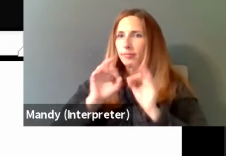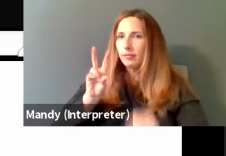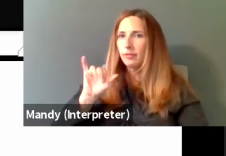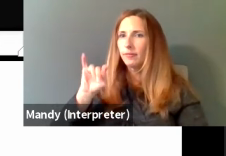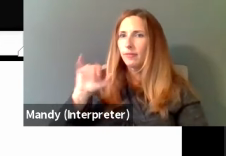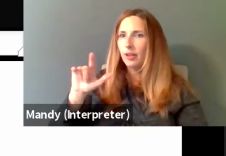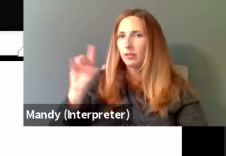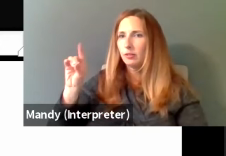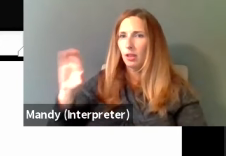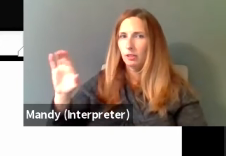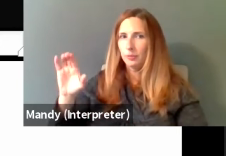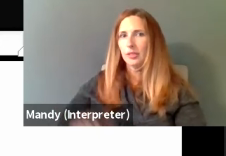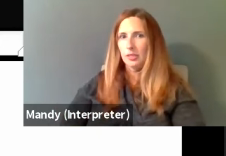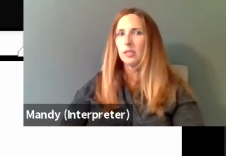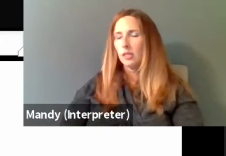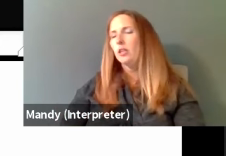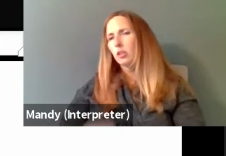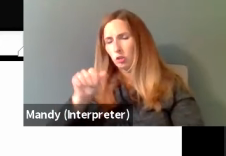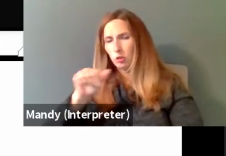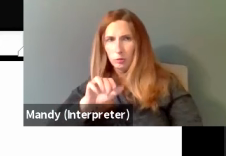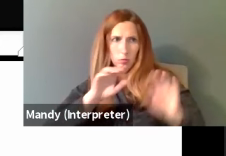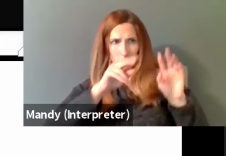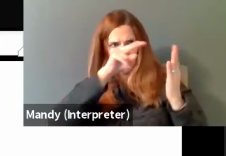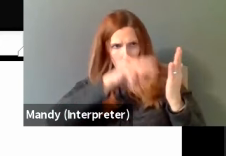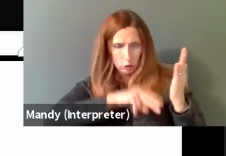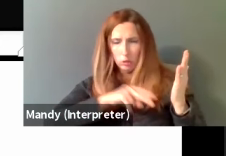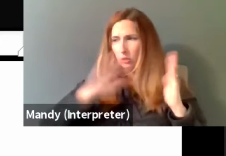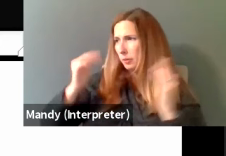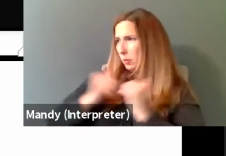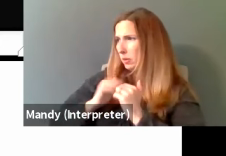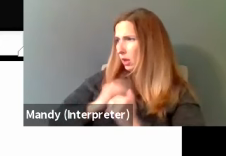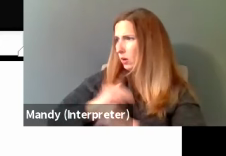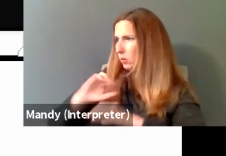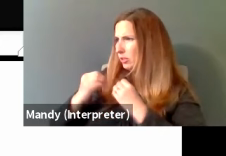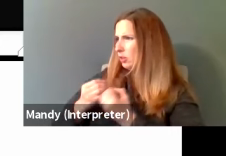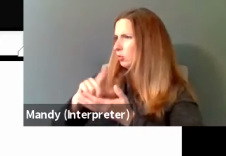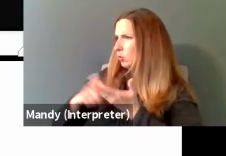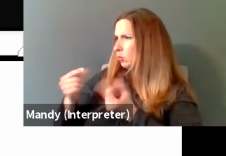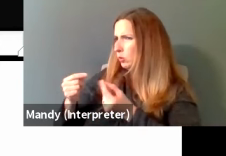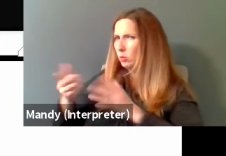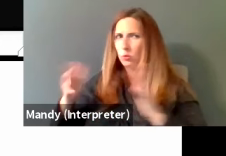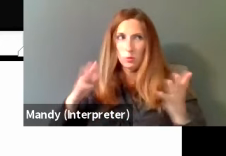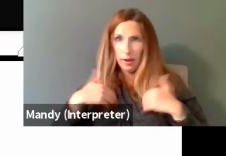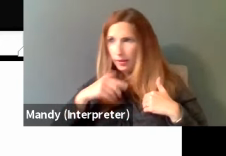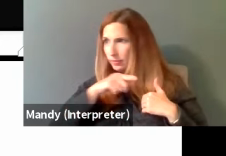you'll have that list in front of you. And you can maybe look at your own organization and say, what do we do here? Maybe it's a handbook